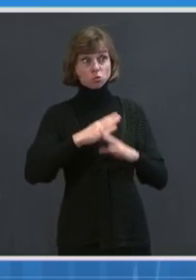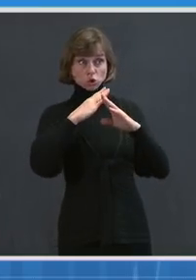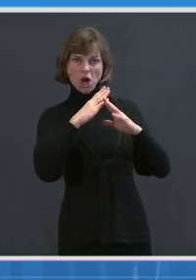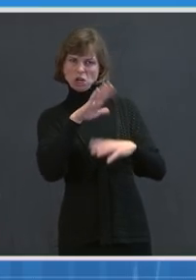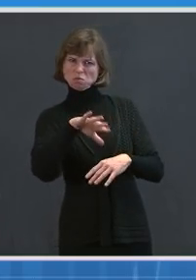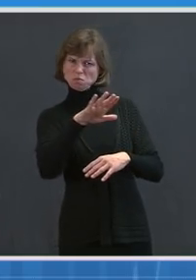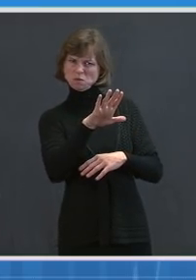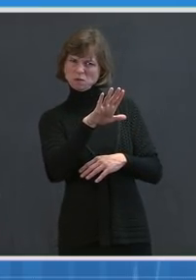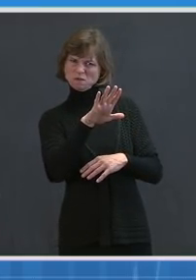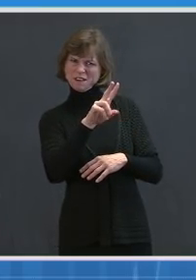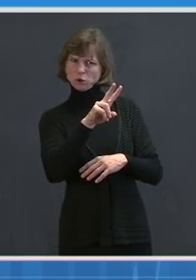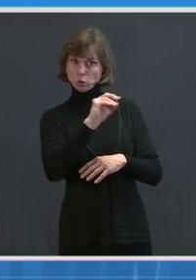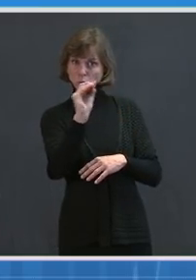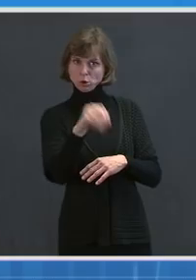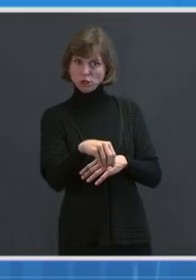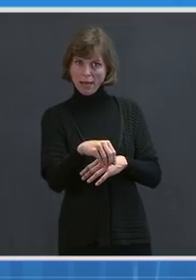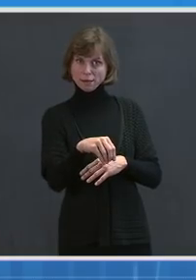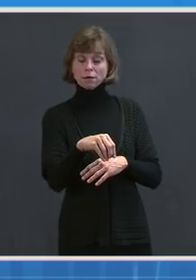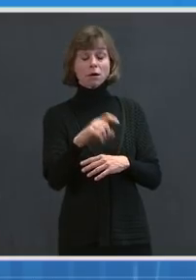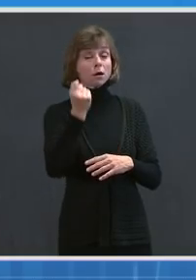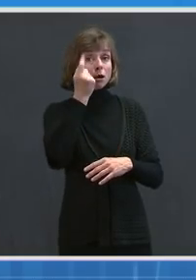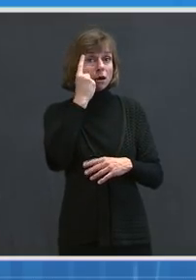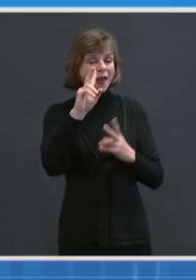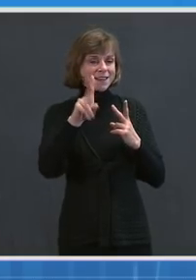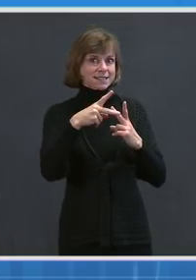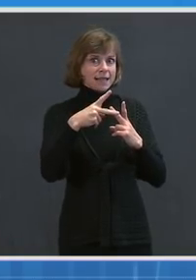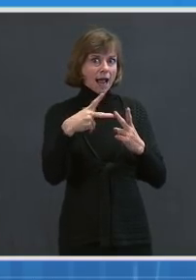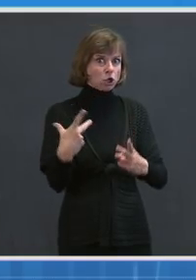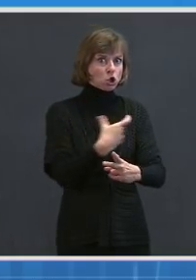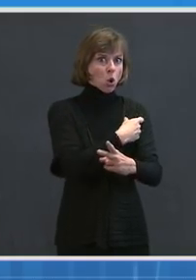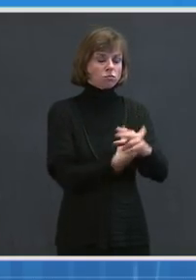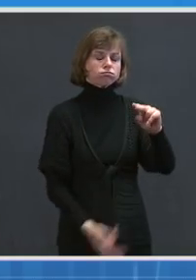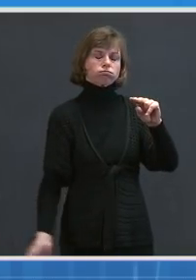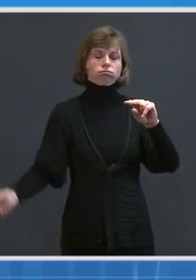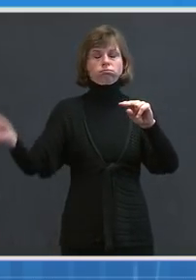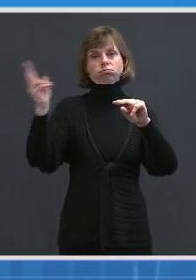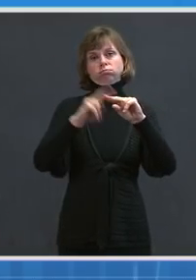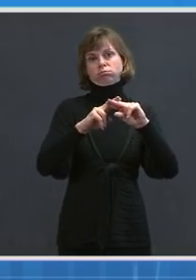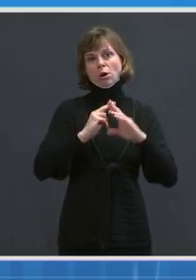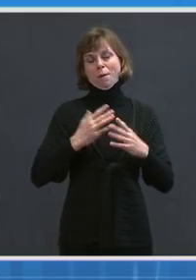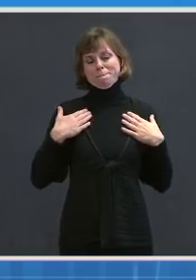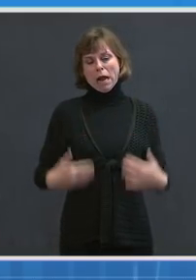However, the second dose brings that level of antibodies quite high,